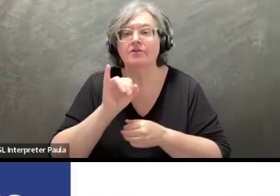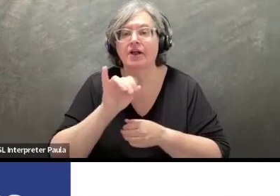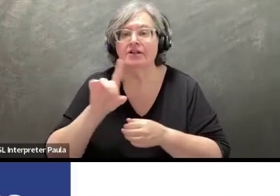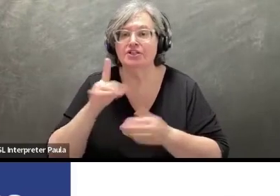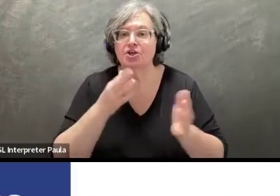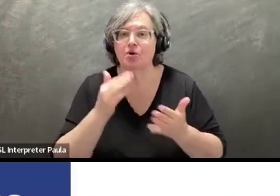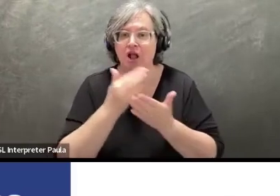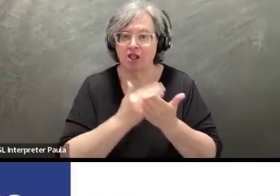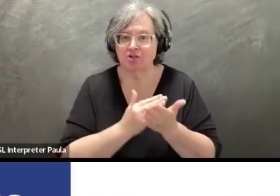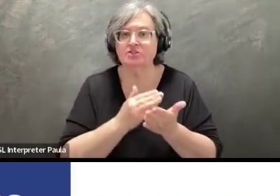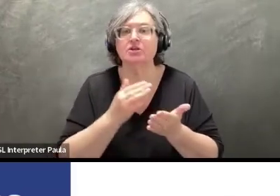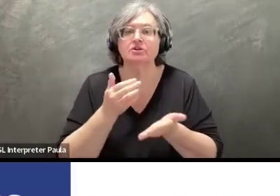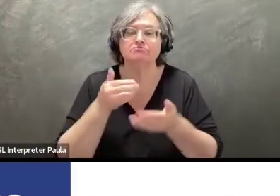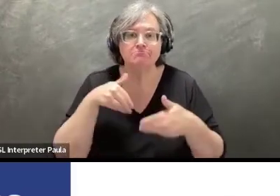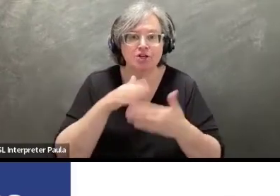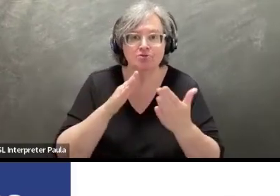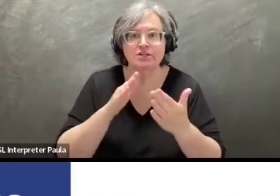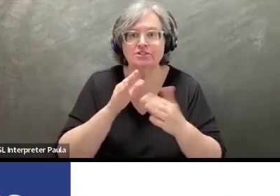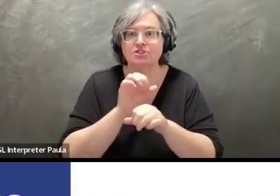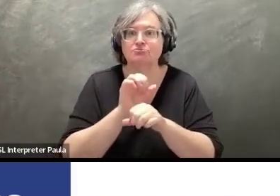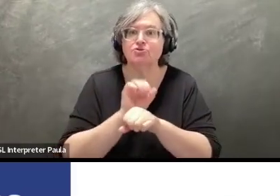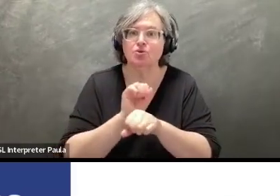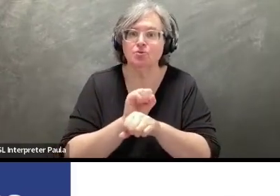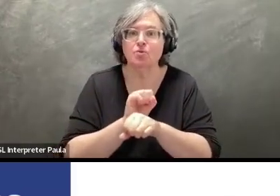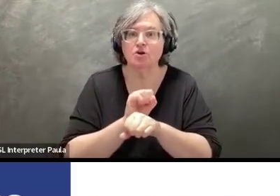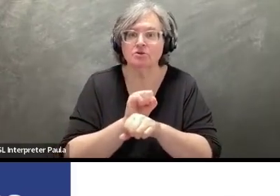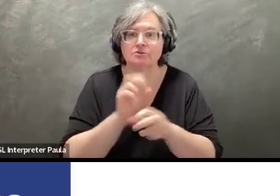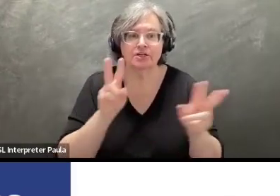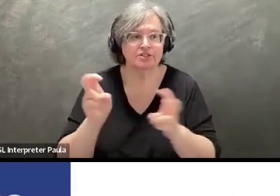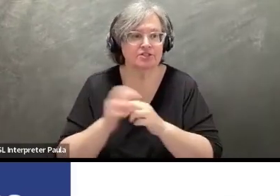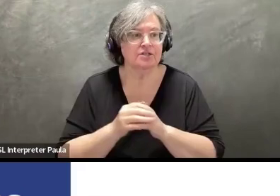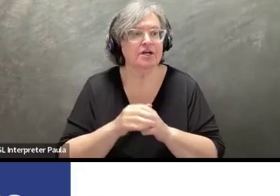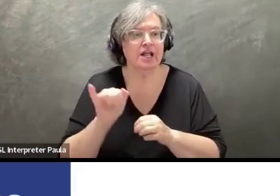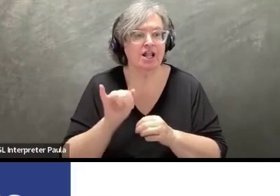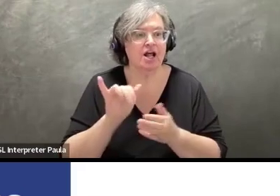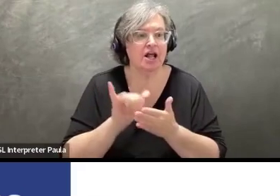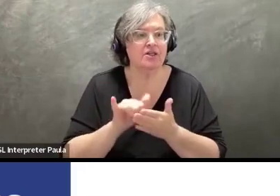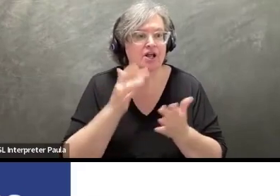such as the DSP shortage. When I was in DC in April, I met with